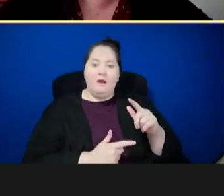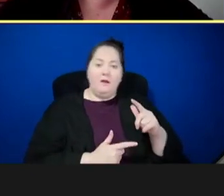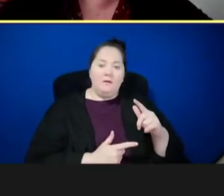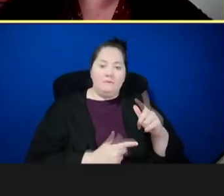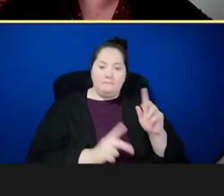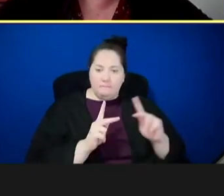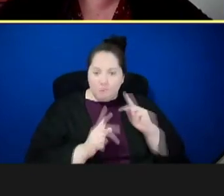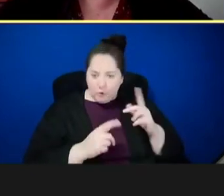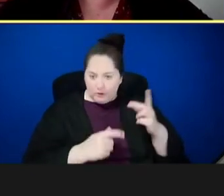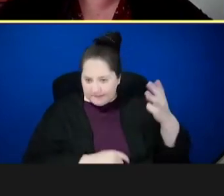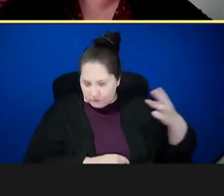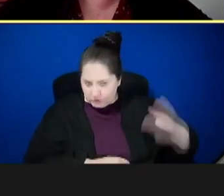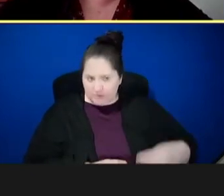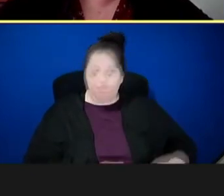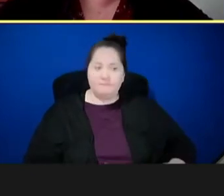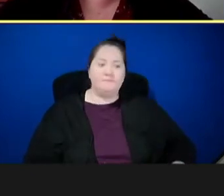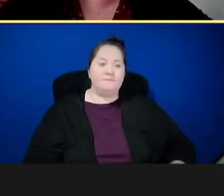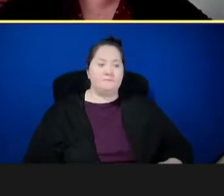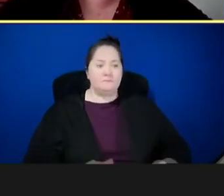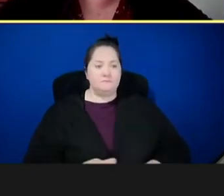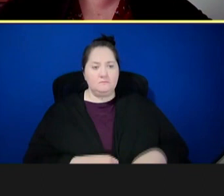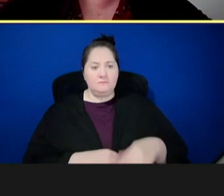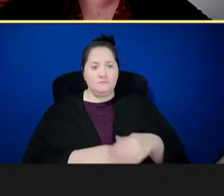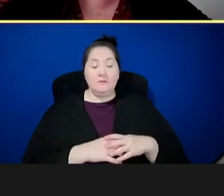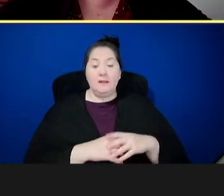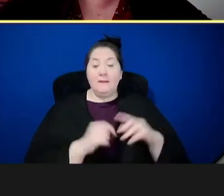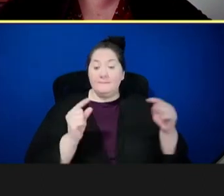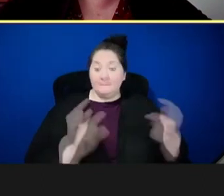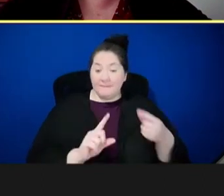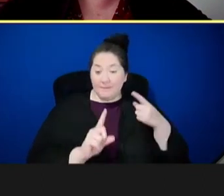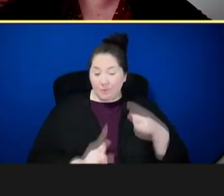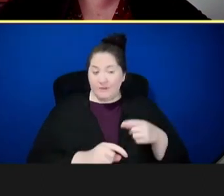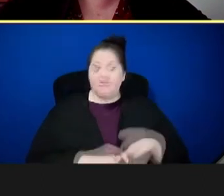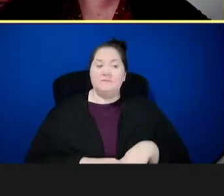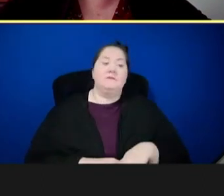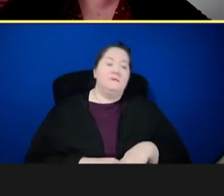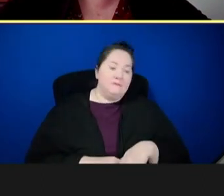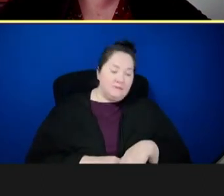We did have some pain points, too. The facility billing during the Part A stay for Medicare was